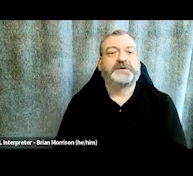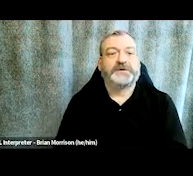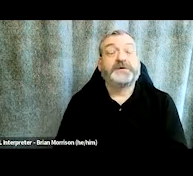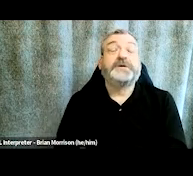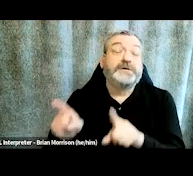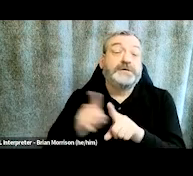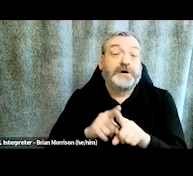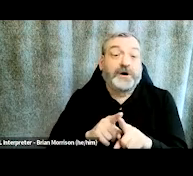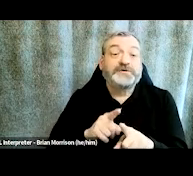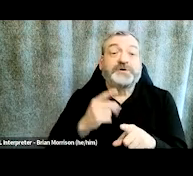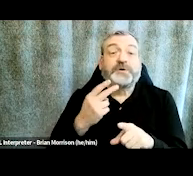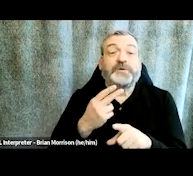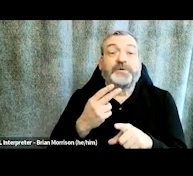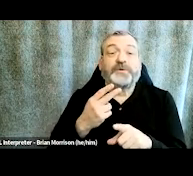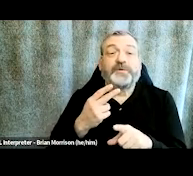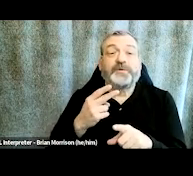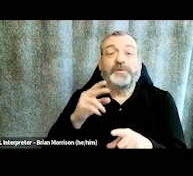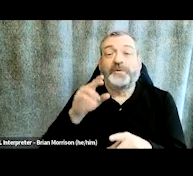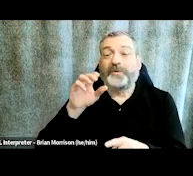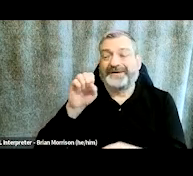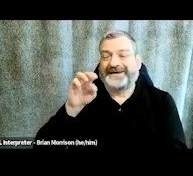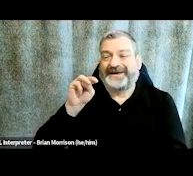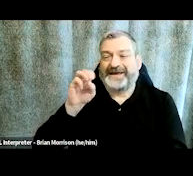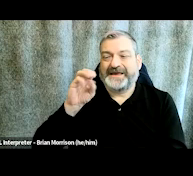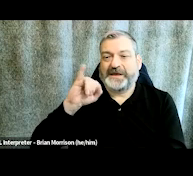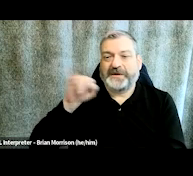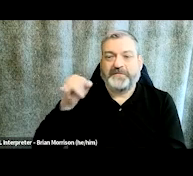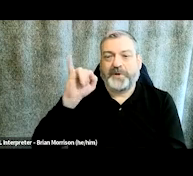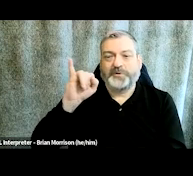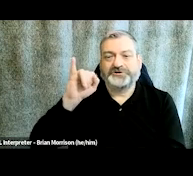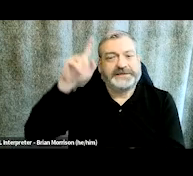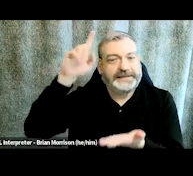of emojis is sparing and intentional and that you are aware of how a screen